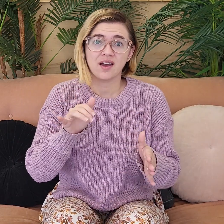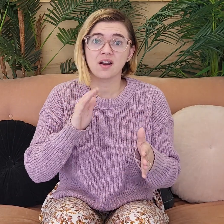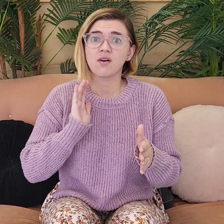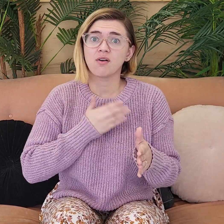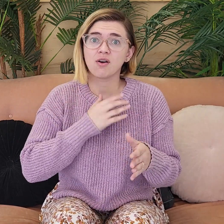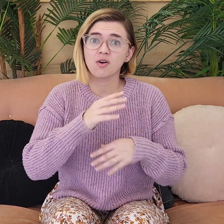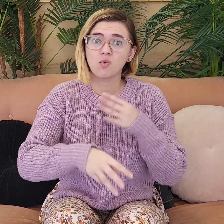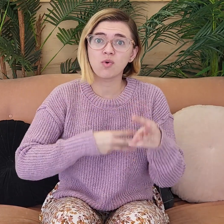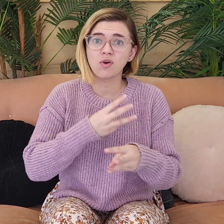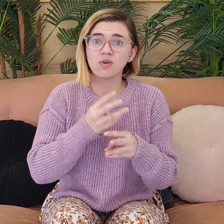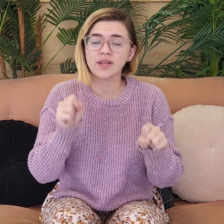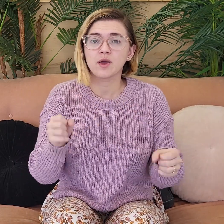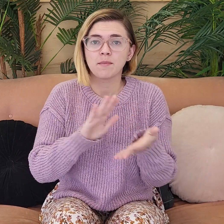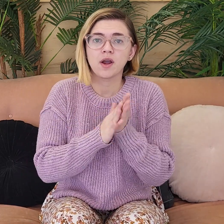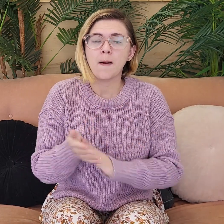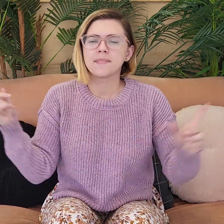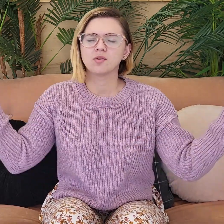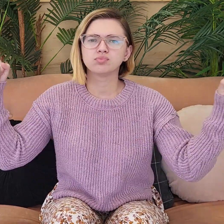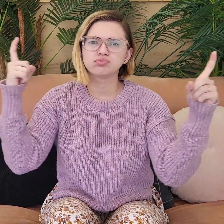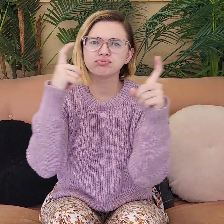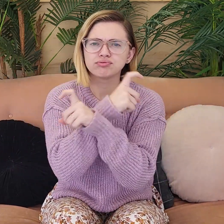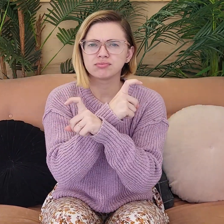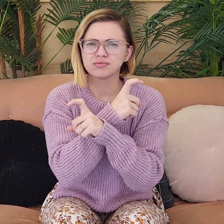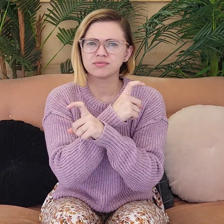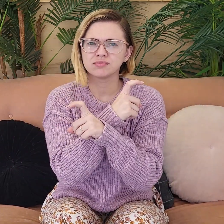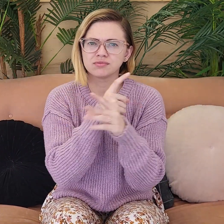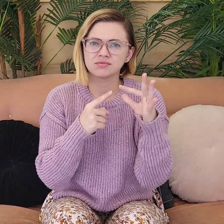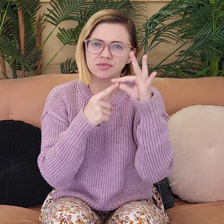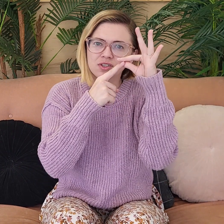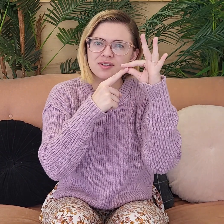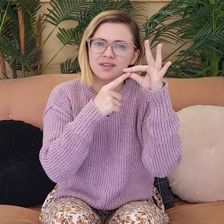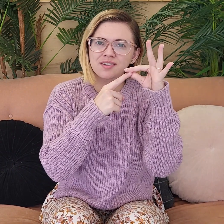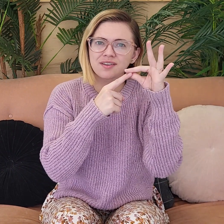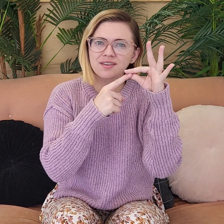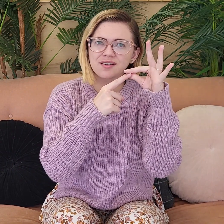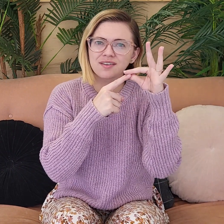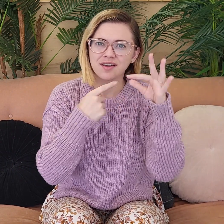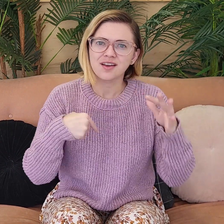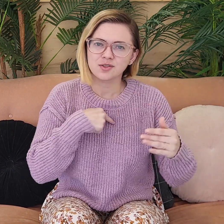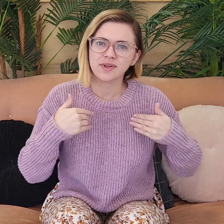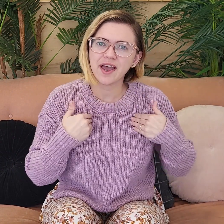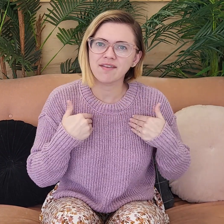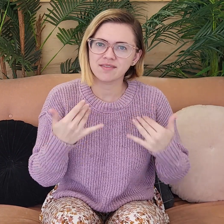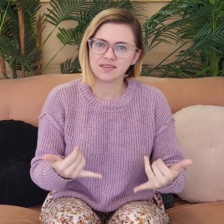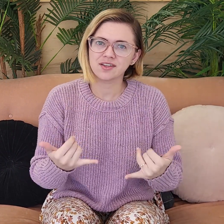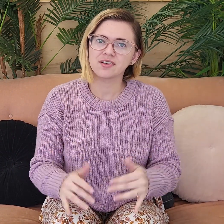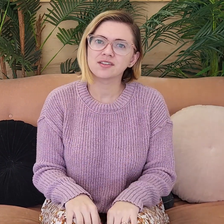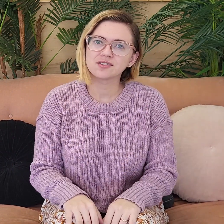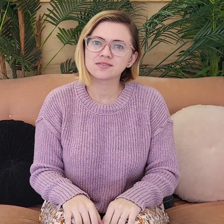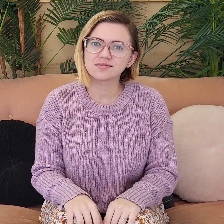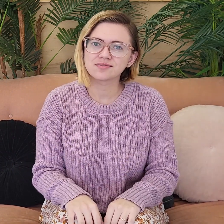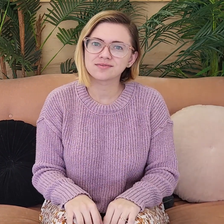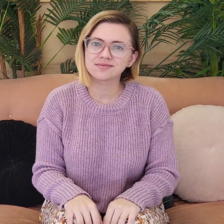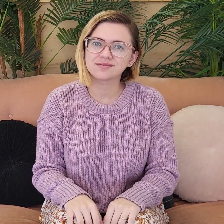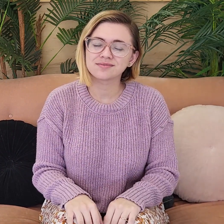the only way that our world can become as complex and unique as we have today.